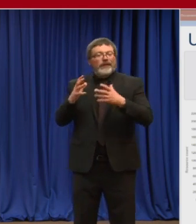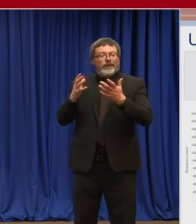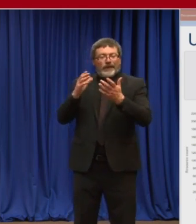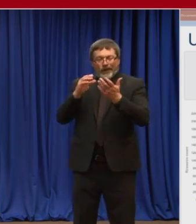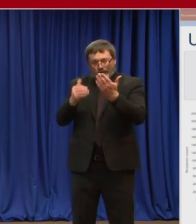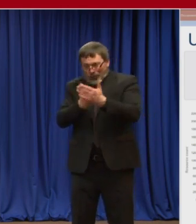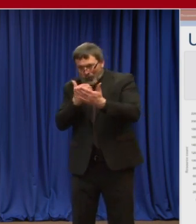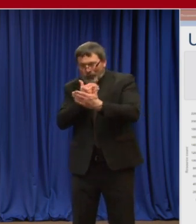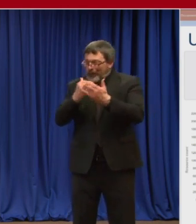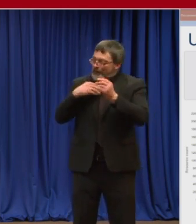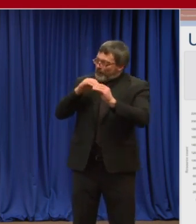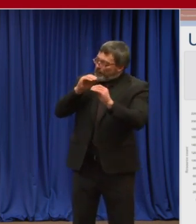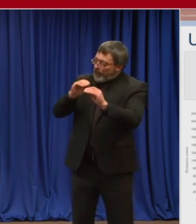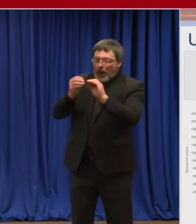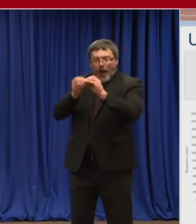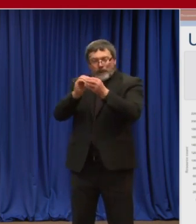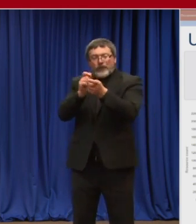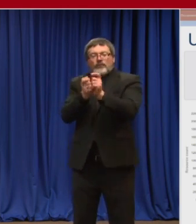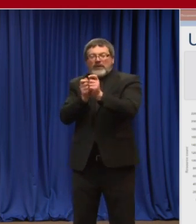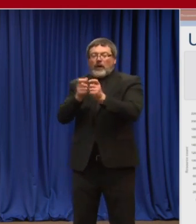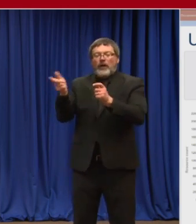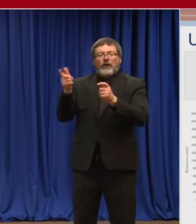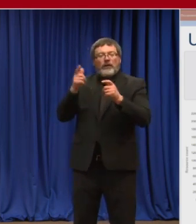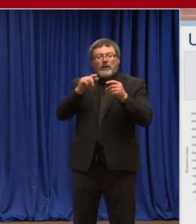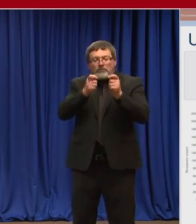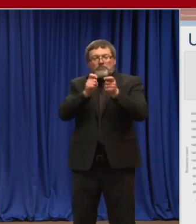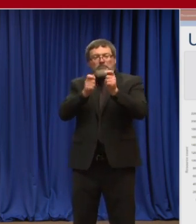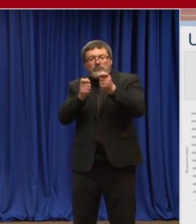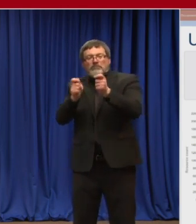THESE ESTIMATES WERE SUBSTANTIALLY HIGHER THAN WHAT IS BEING DISPLAYED CURRENTLY.